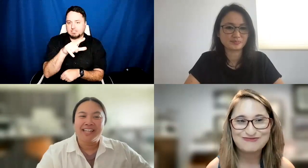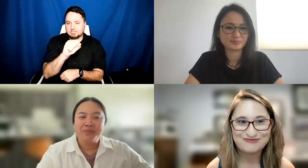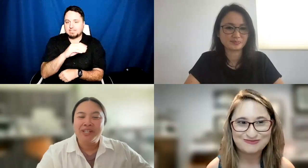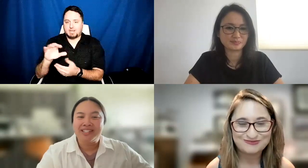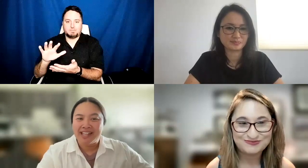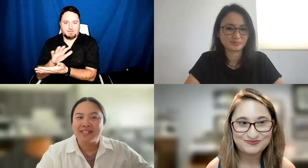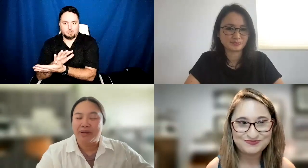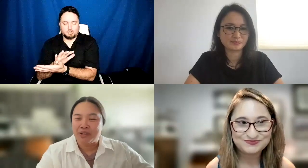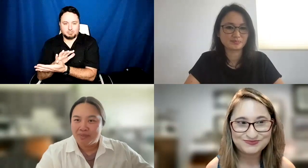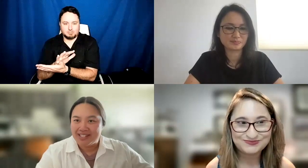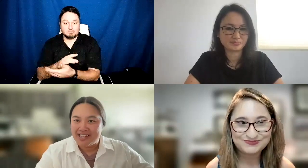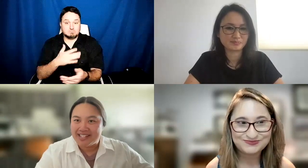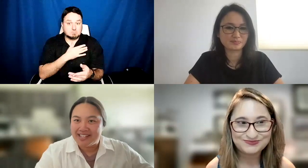Can you please tell us about your business?